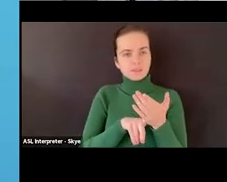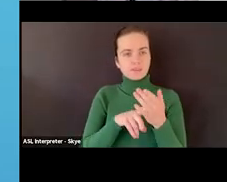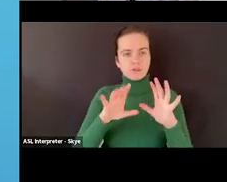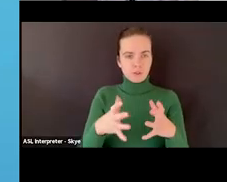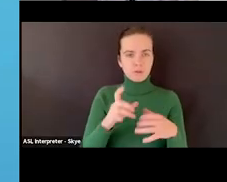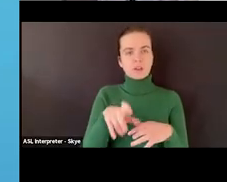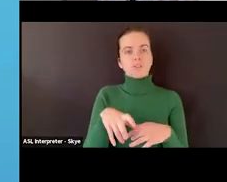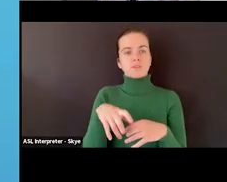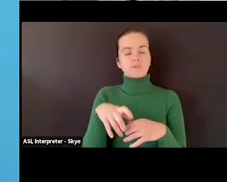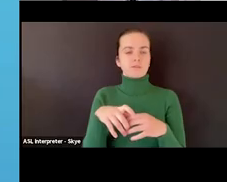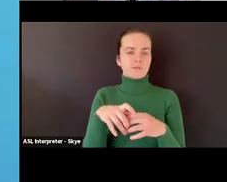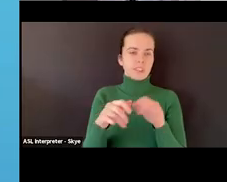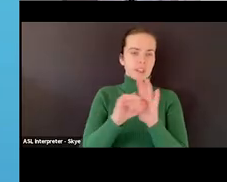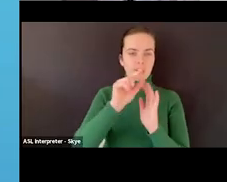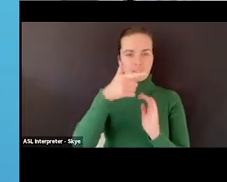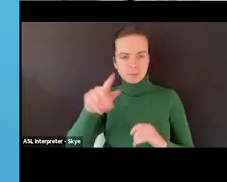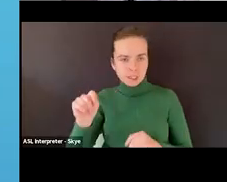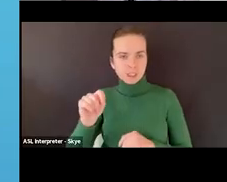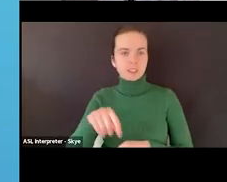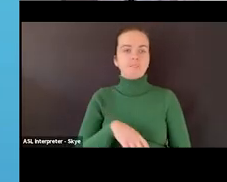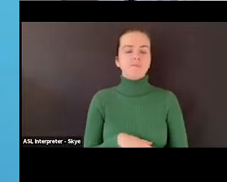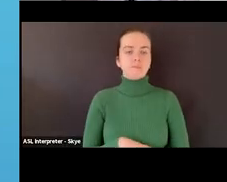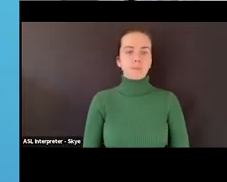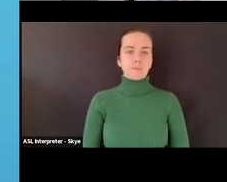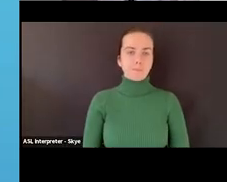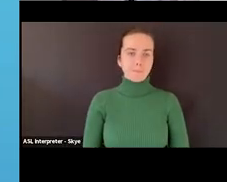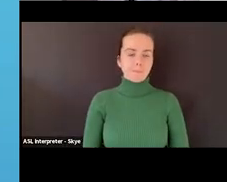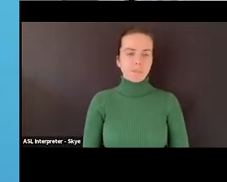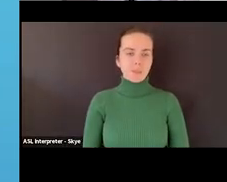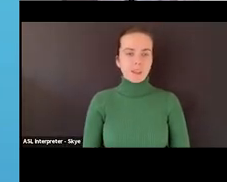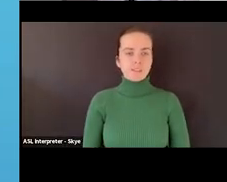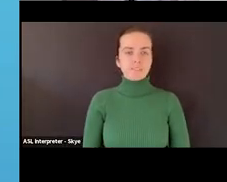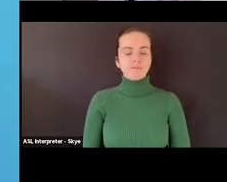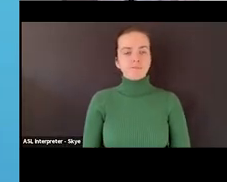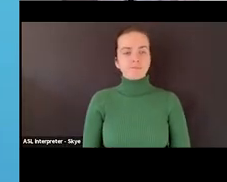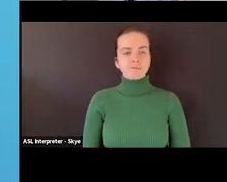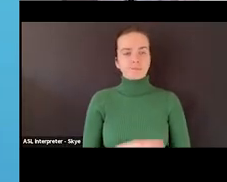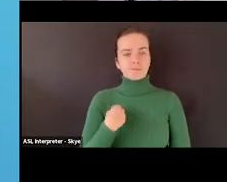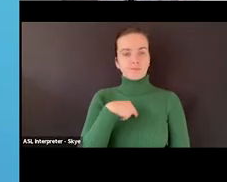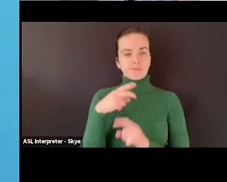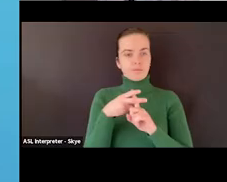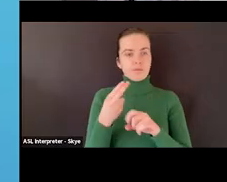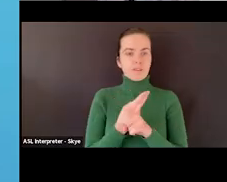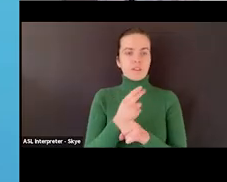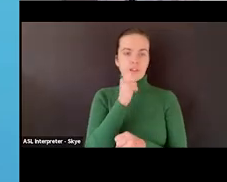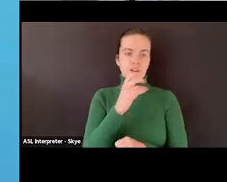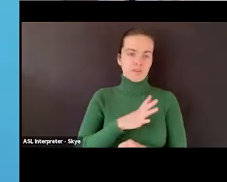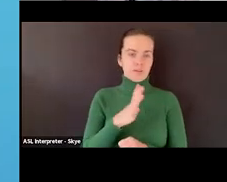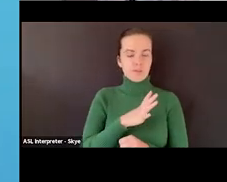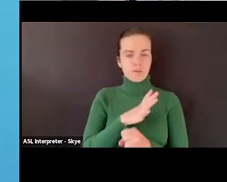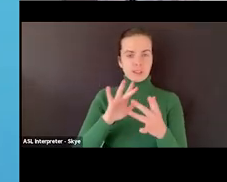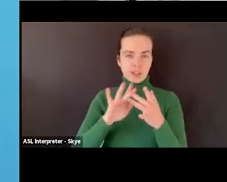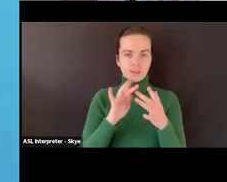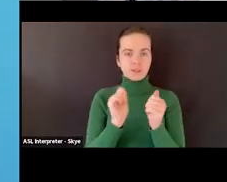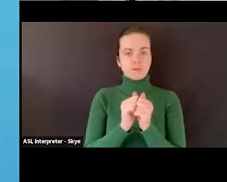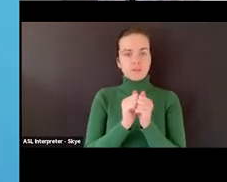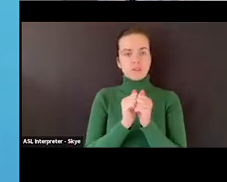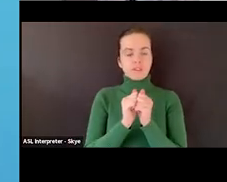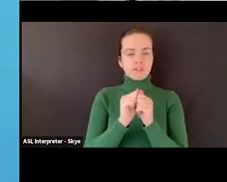or twospirit. We recruited using informal networks among Native LGBTQ community members,